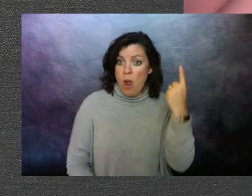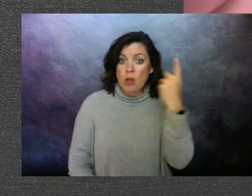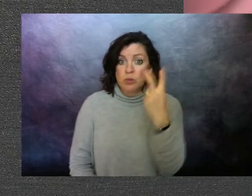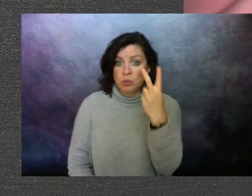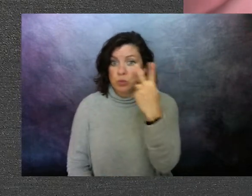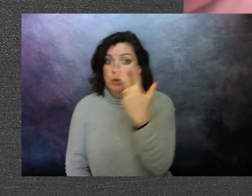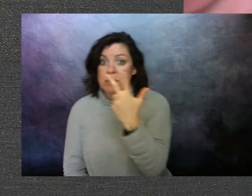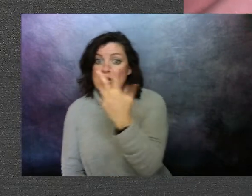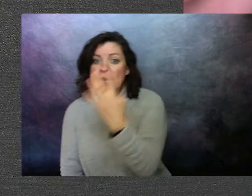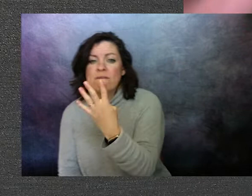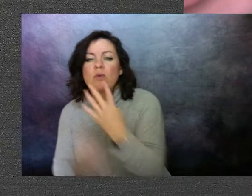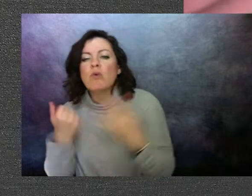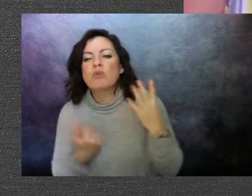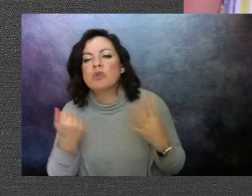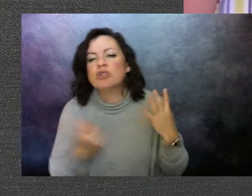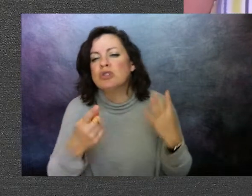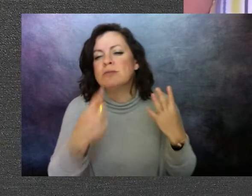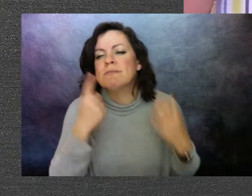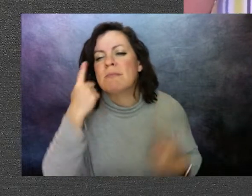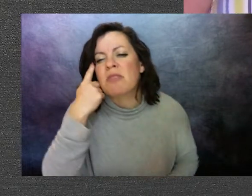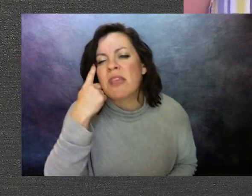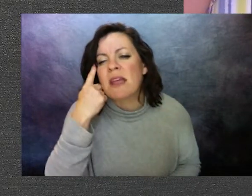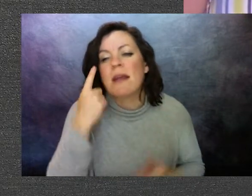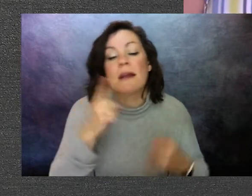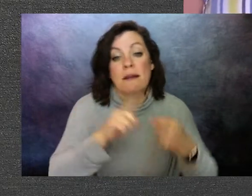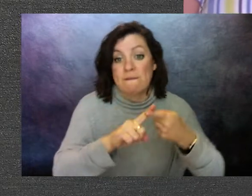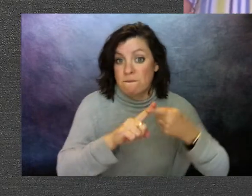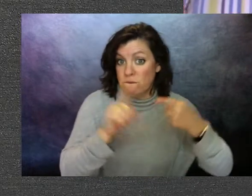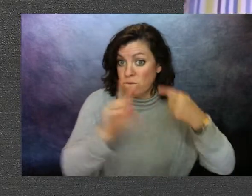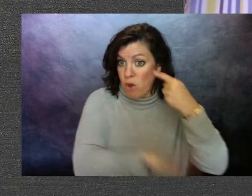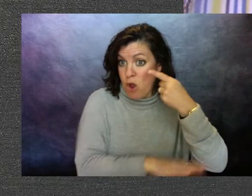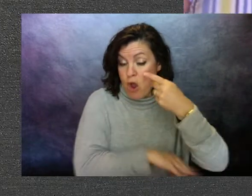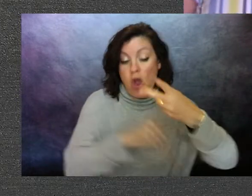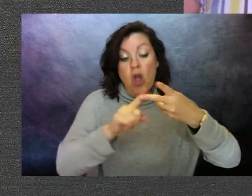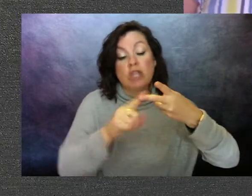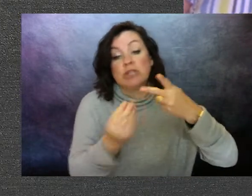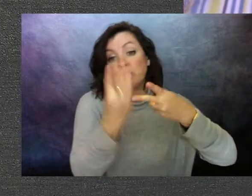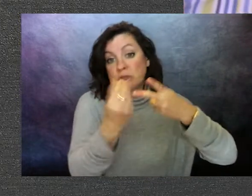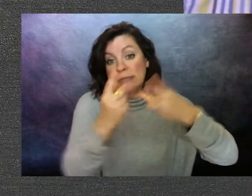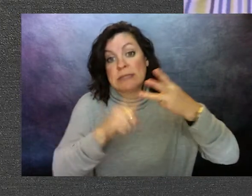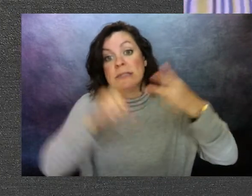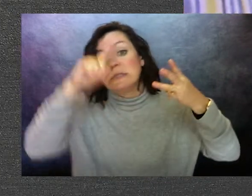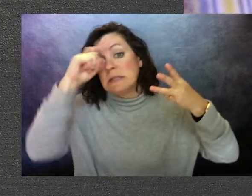One, two, three or four. Fall, spring, summer or winter?